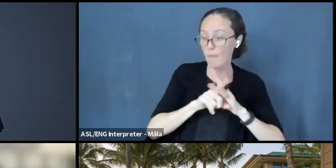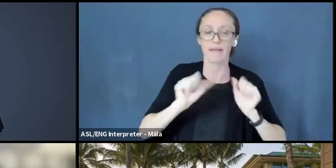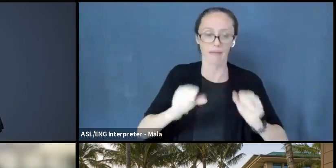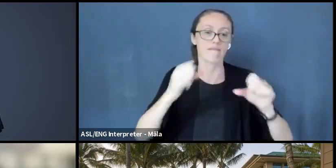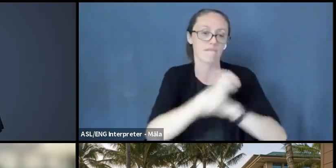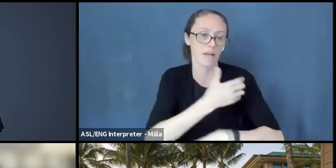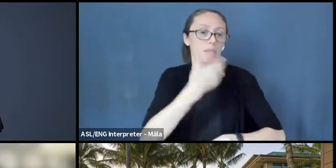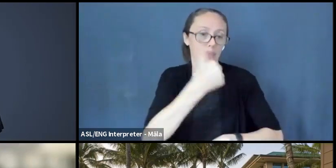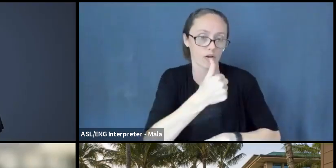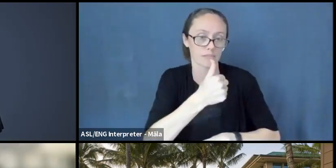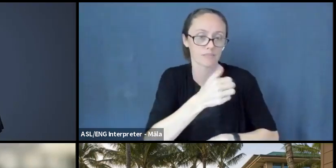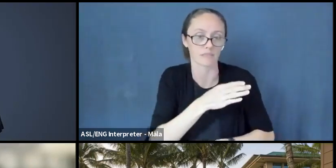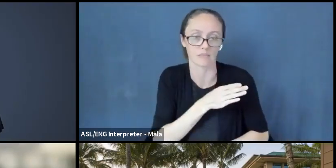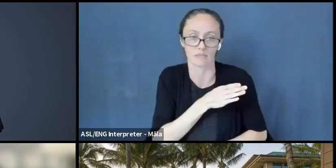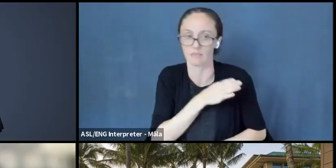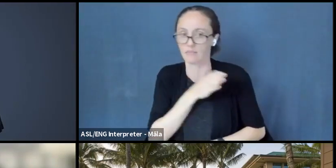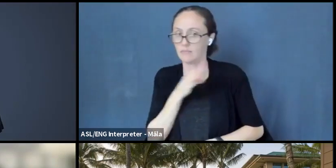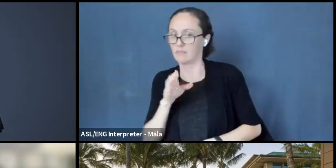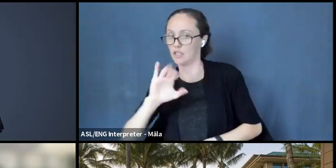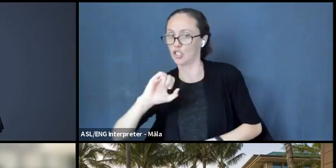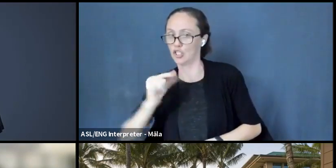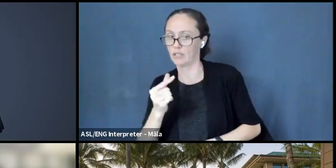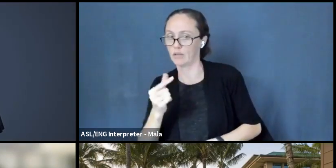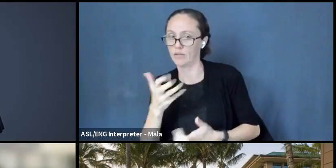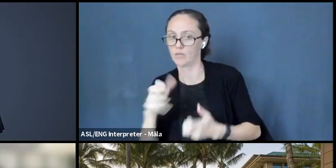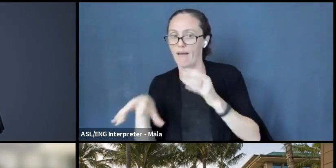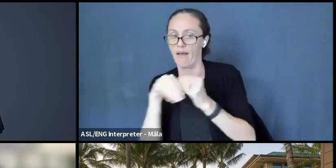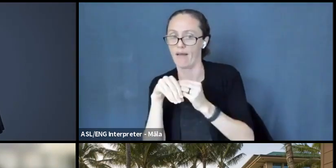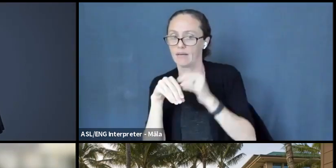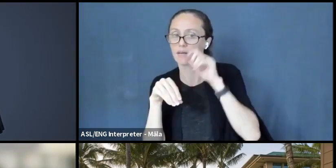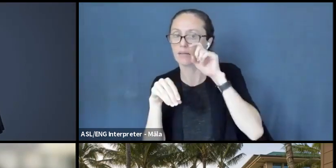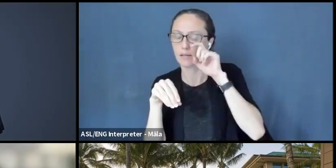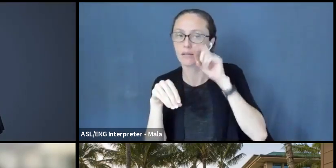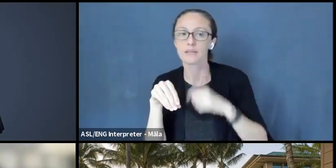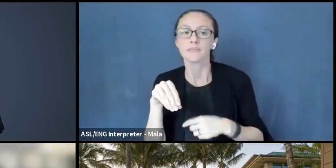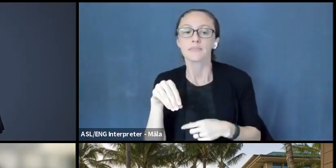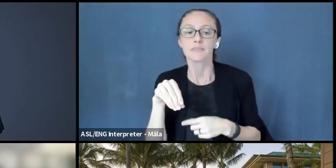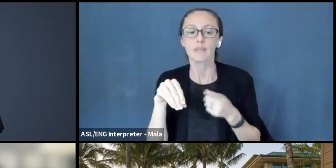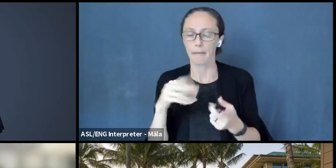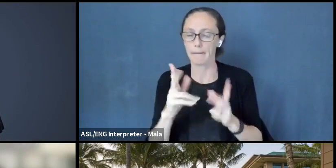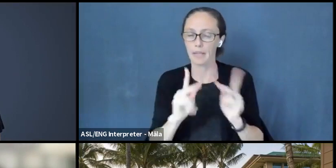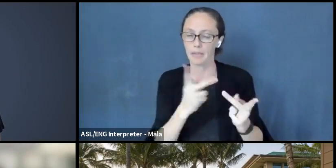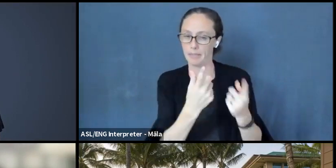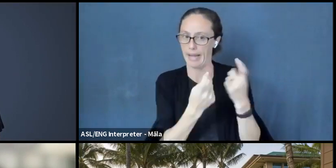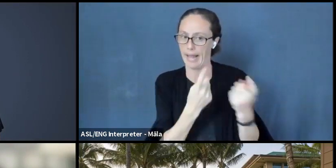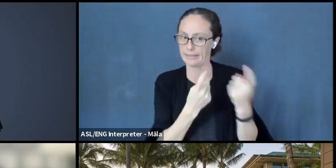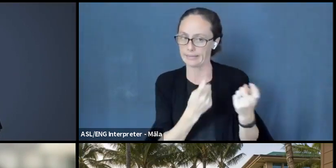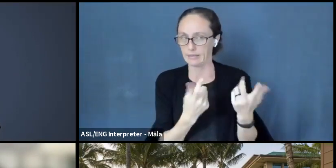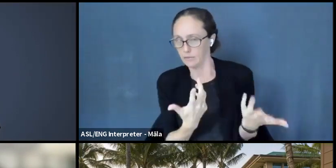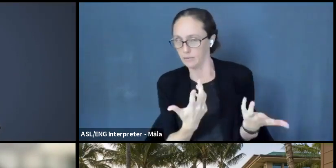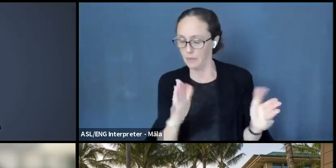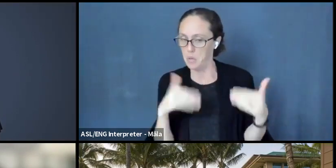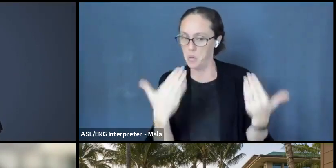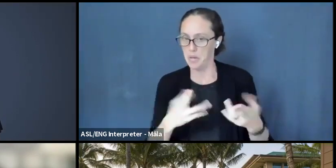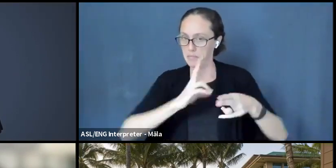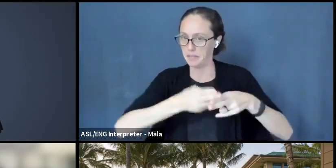Just to add to that I know people have been asking me this question. So I'll just kind of mention.